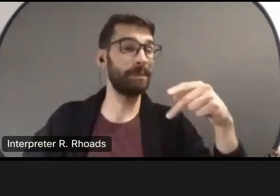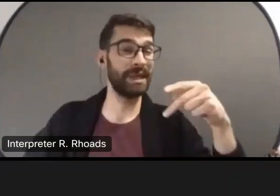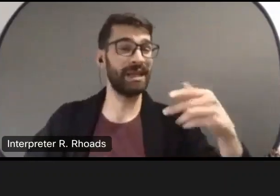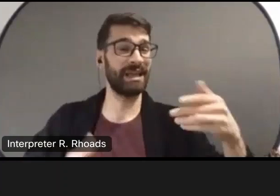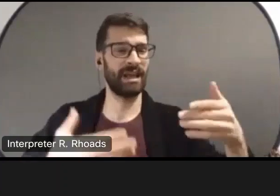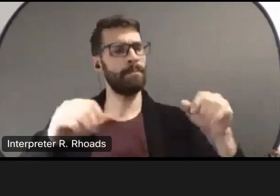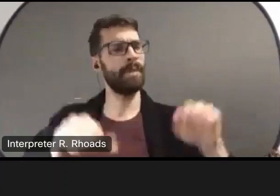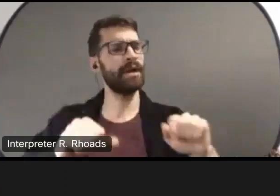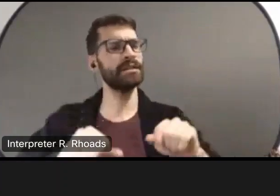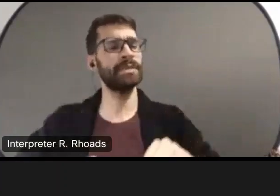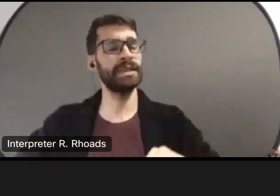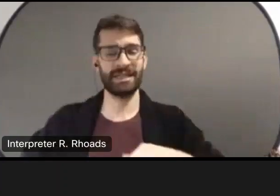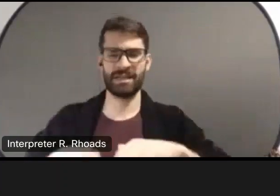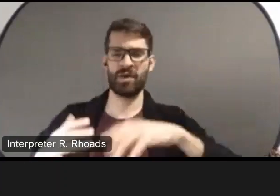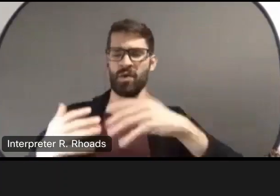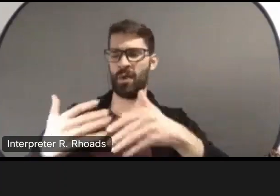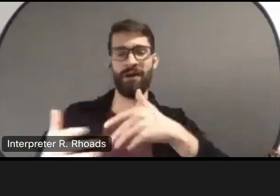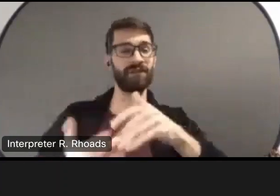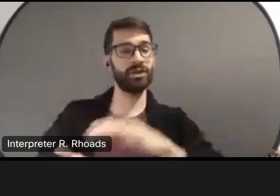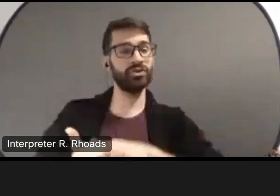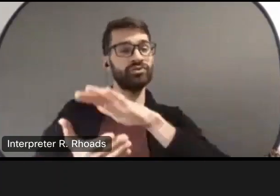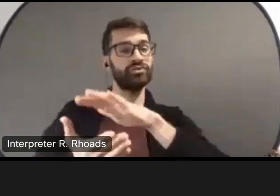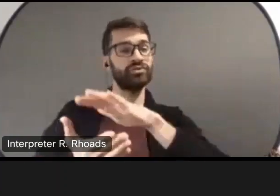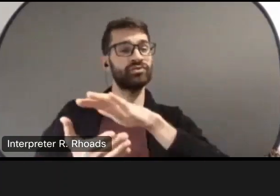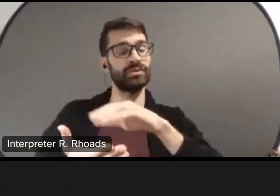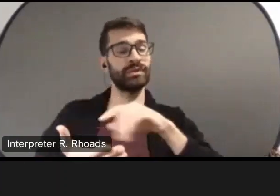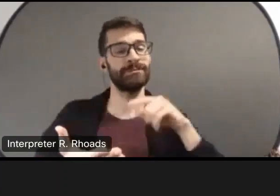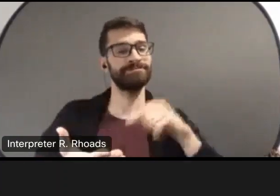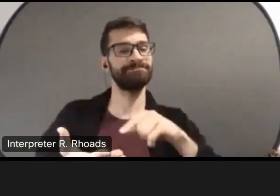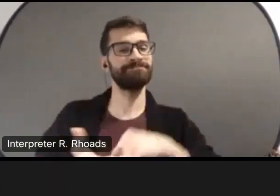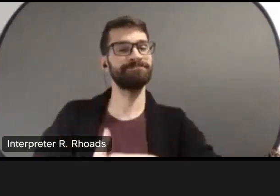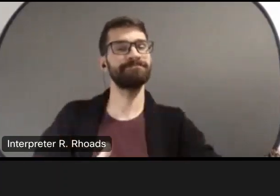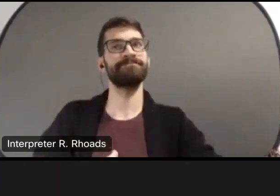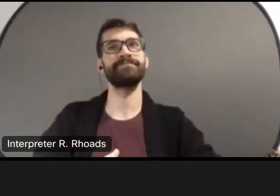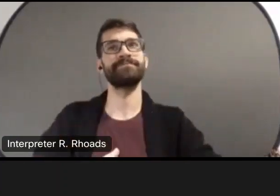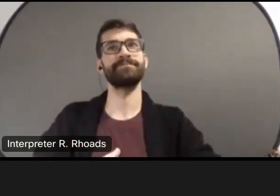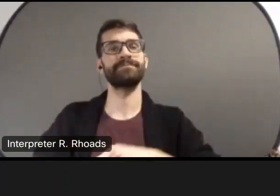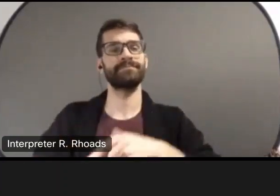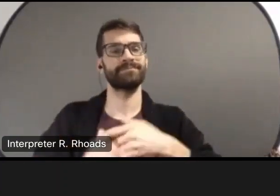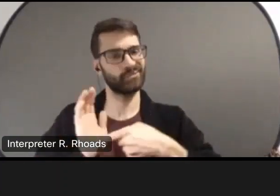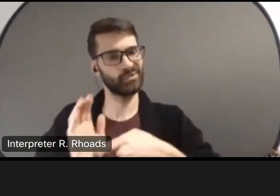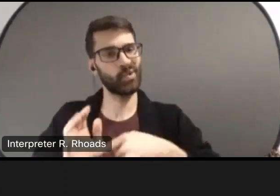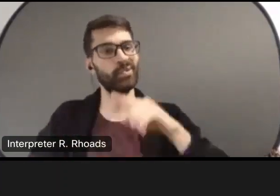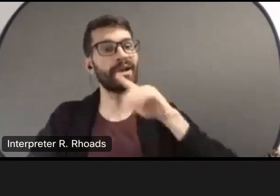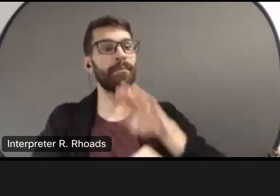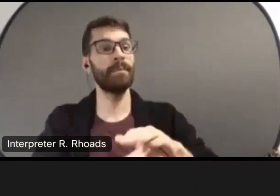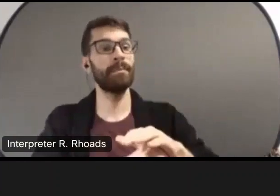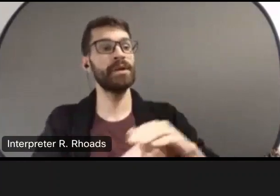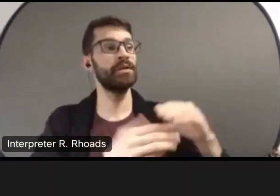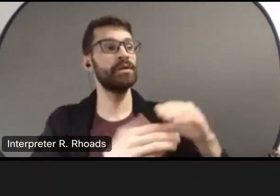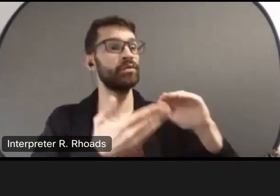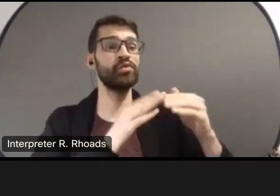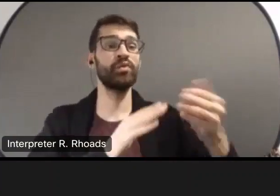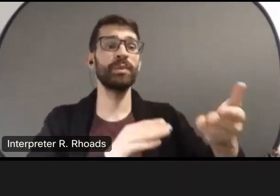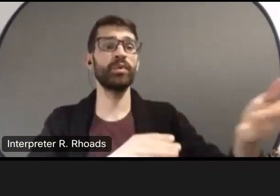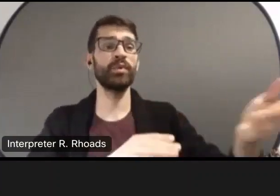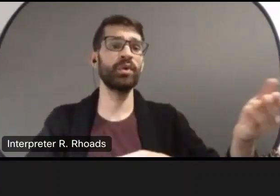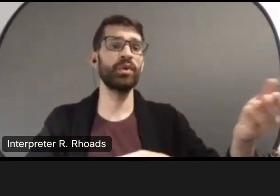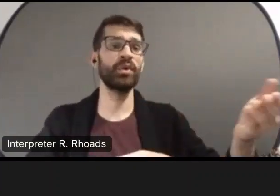is your your commitment to the community of how you are going to run your meetings.